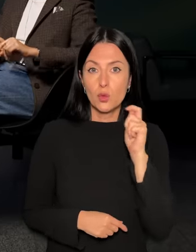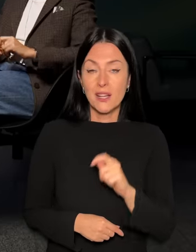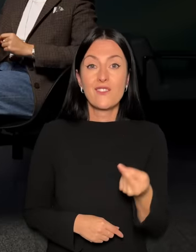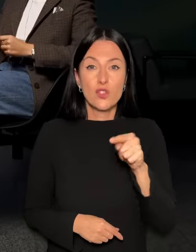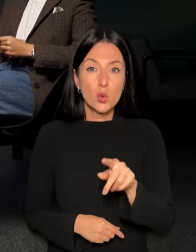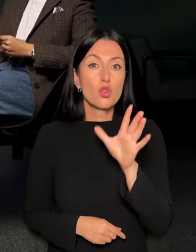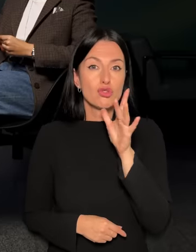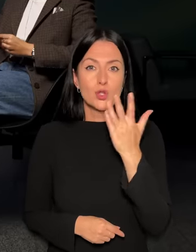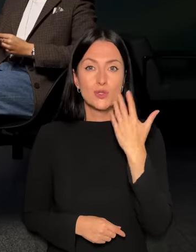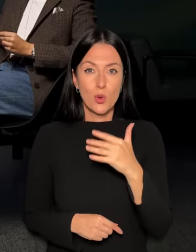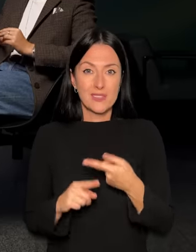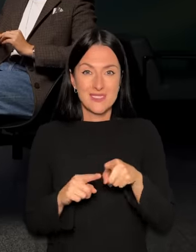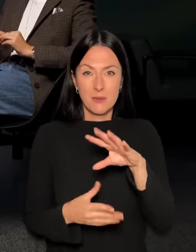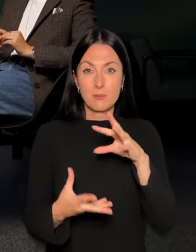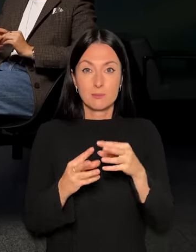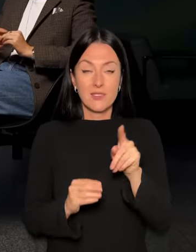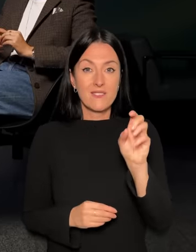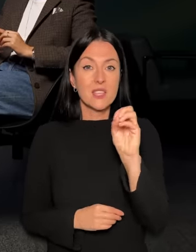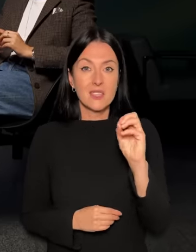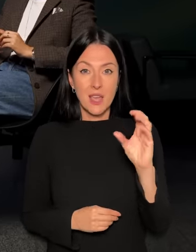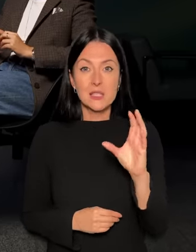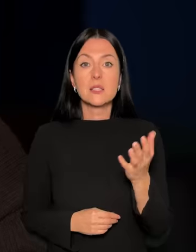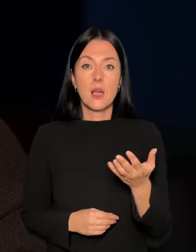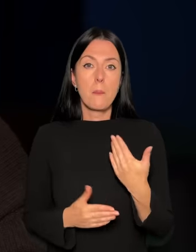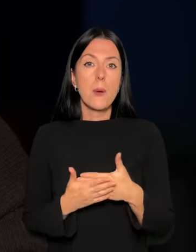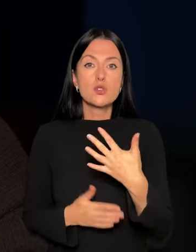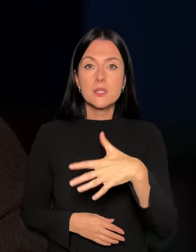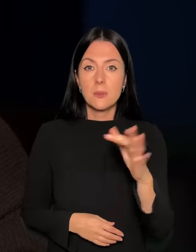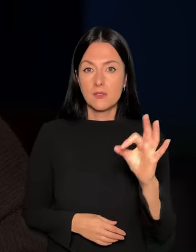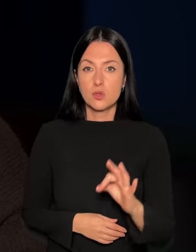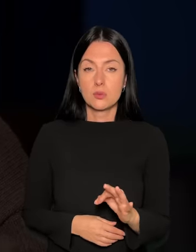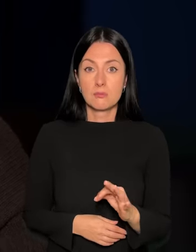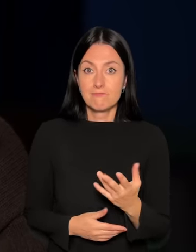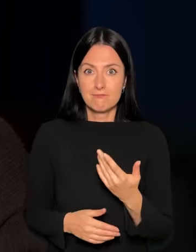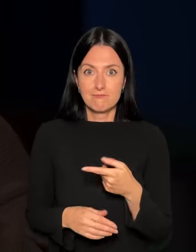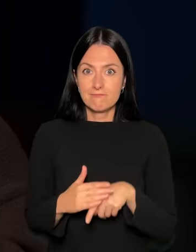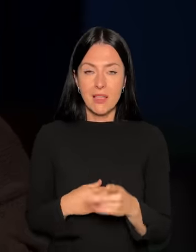whereas in the EU, this number is almost 55%, which is significantly higher.